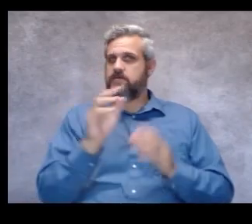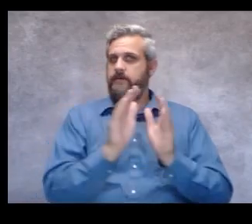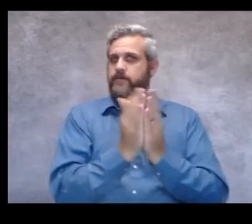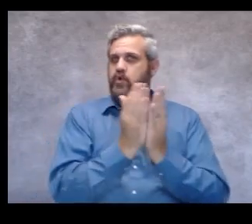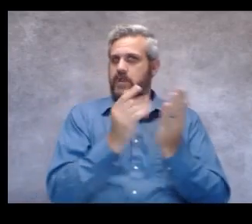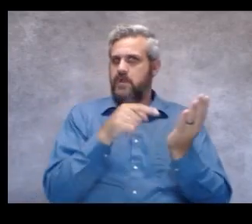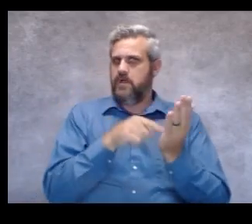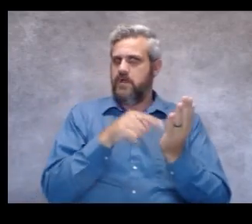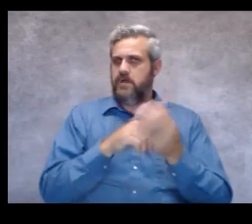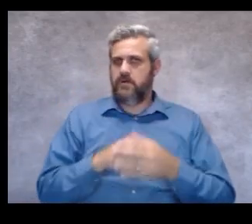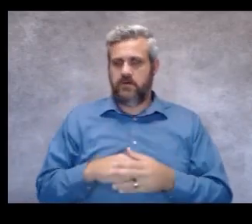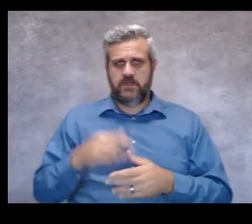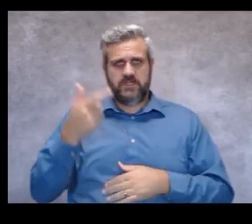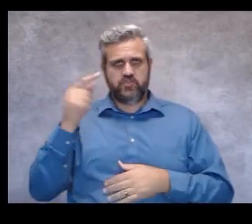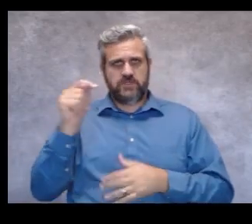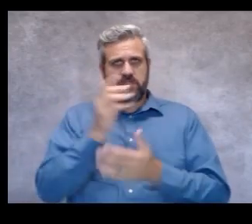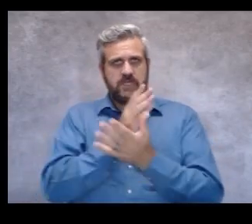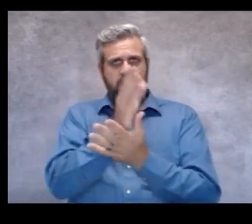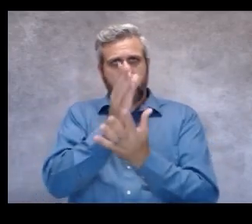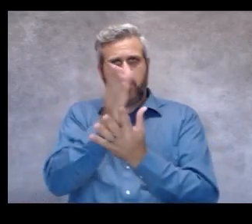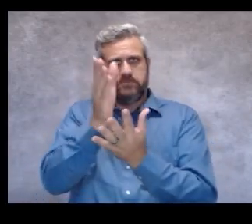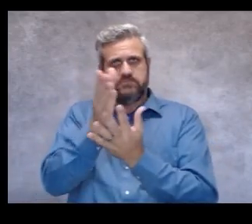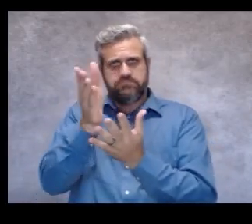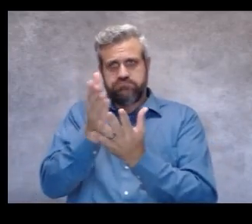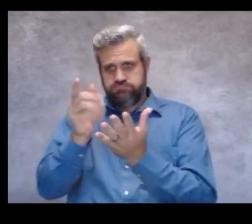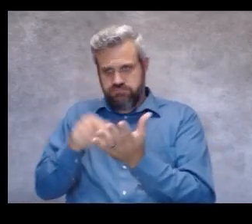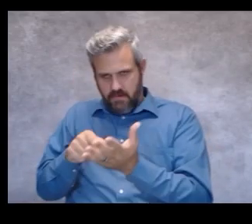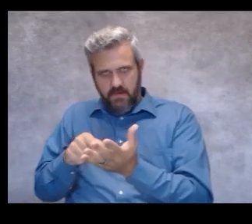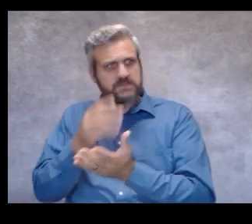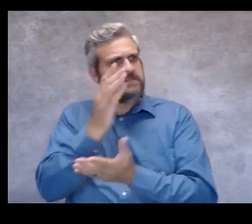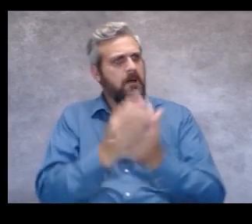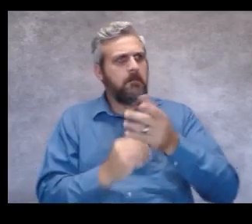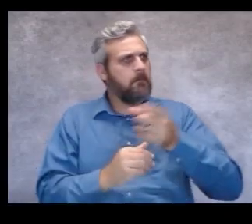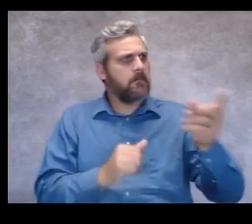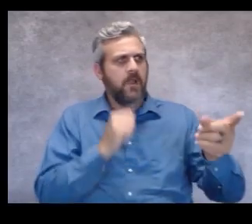What are the procedures for gifted categories that do not have paper pencil